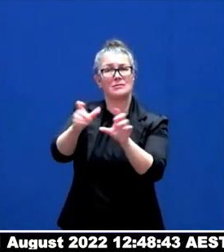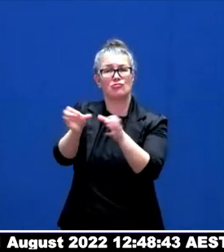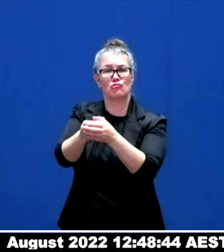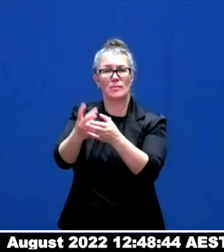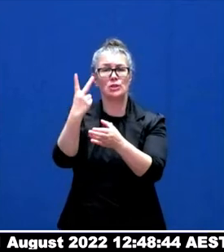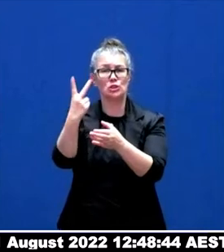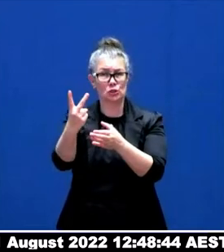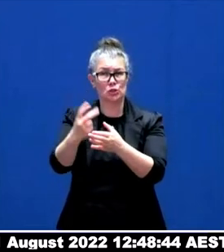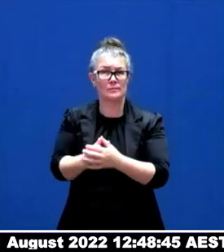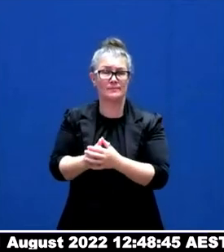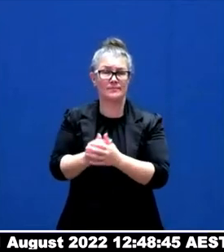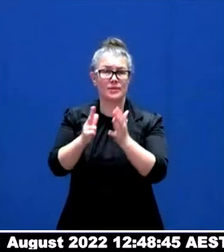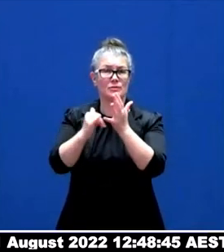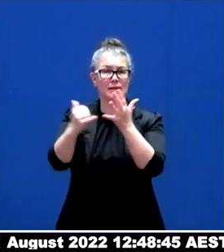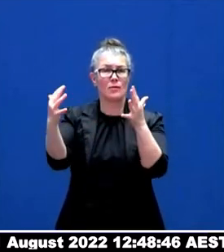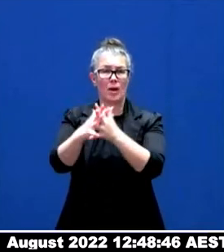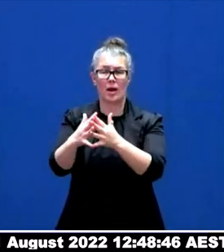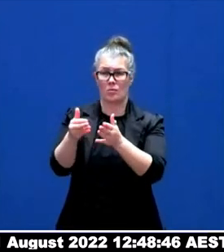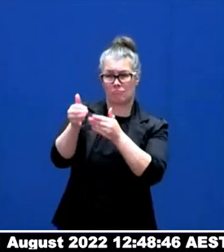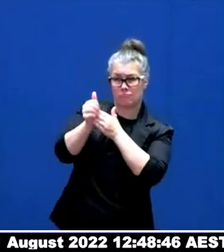South Wales leading to look at housing for people with disability.